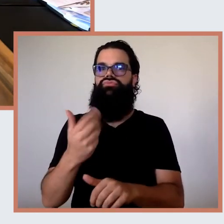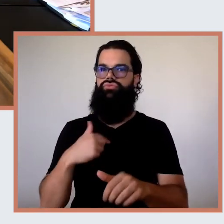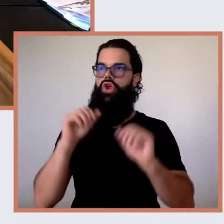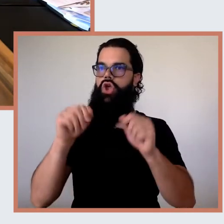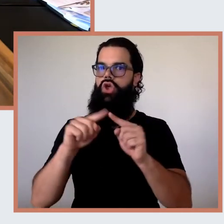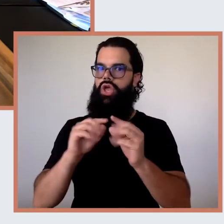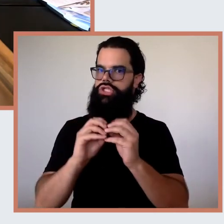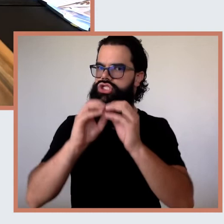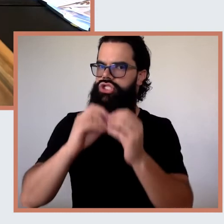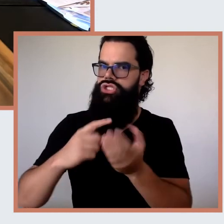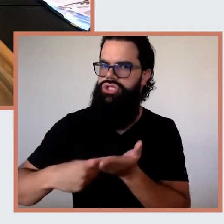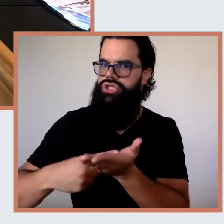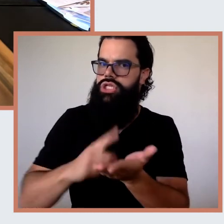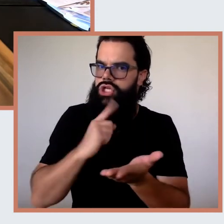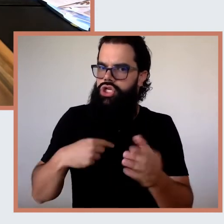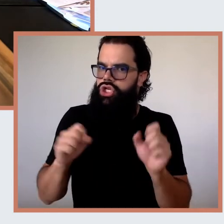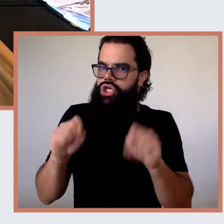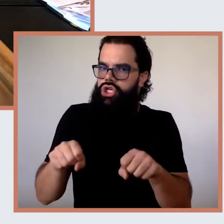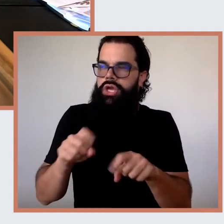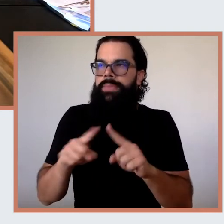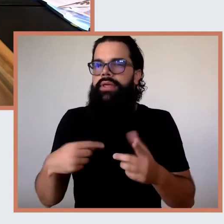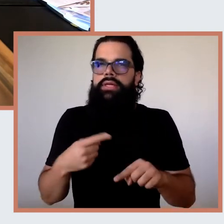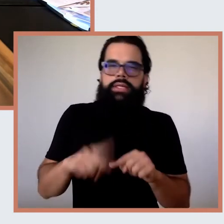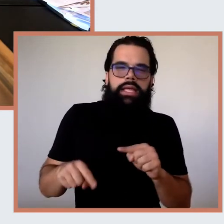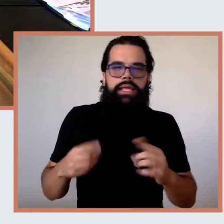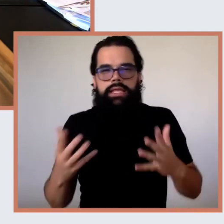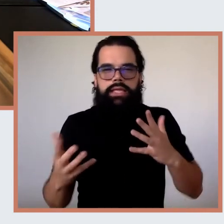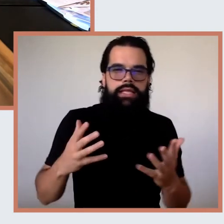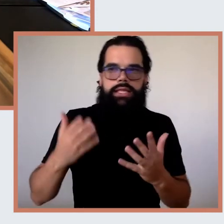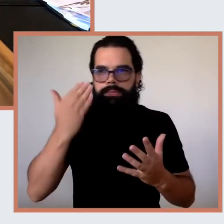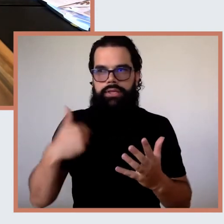I suppose I would debate or even say I don't, I can't,